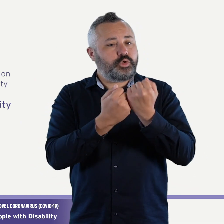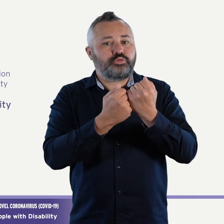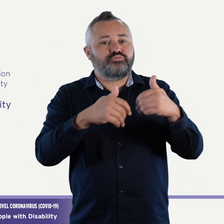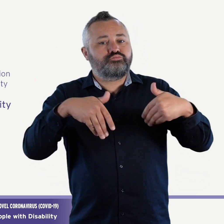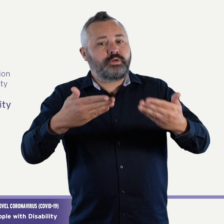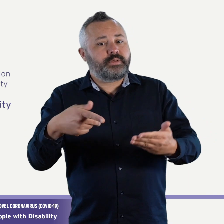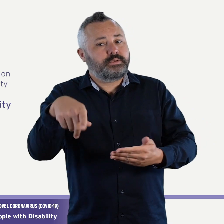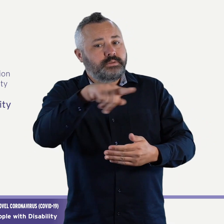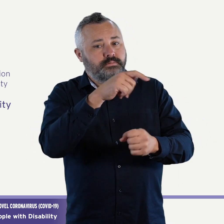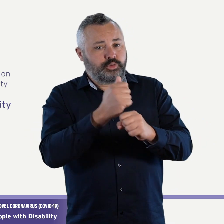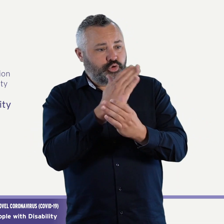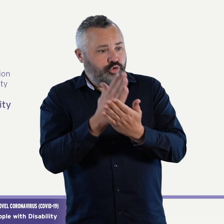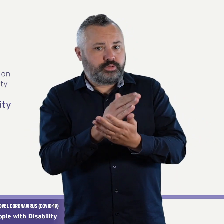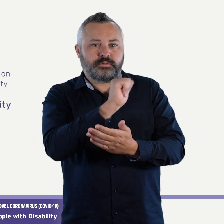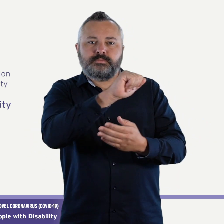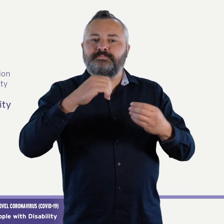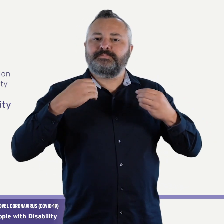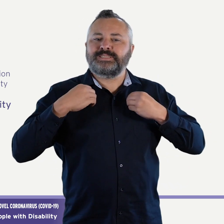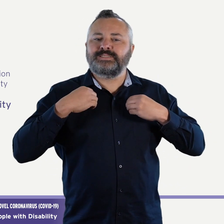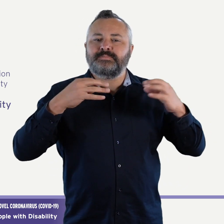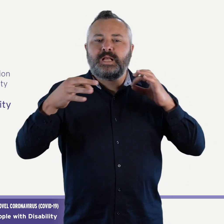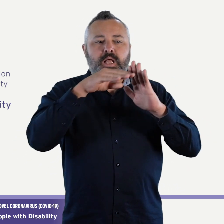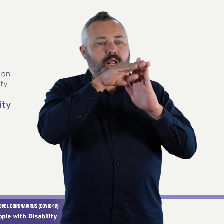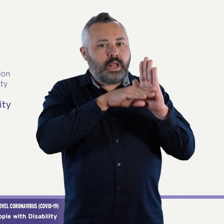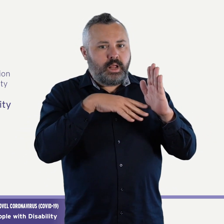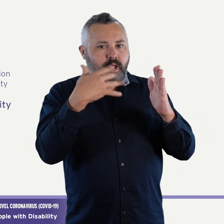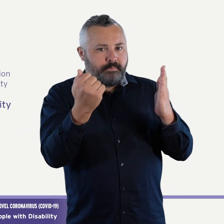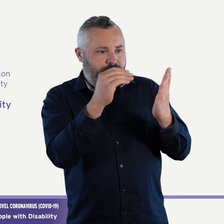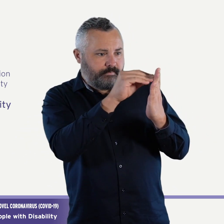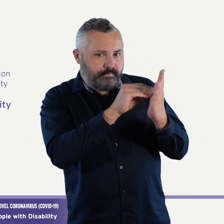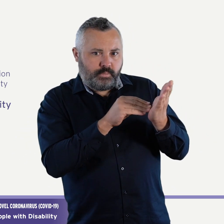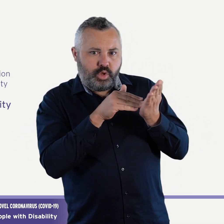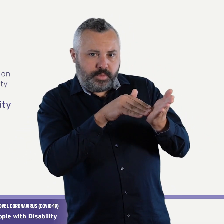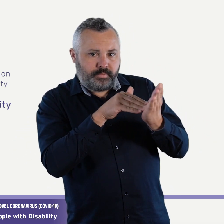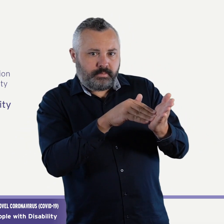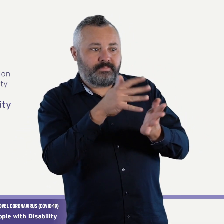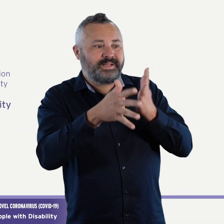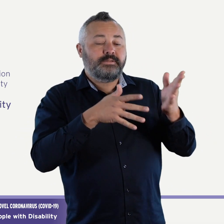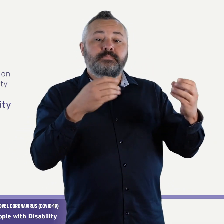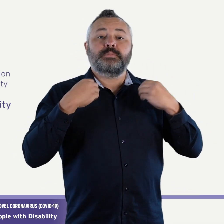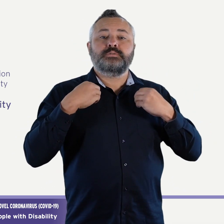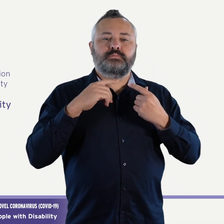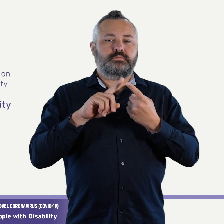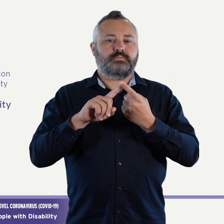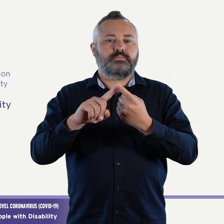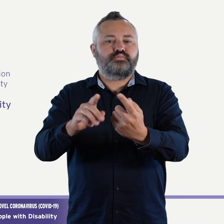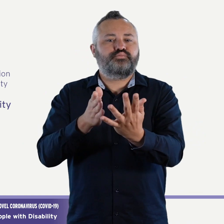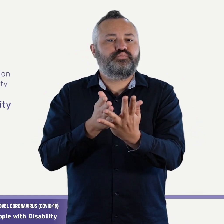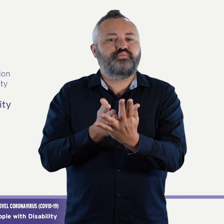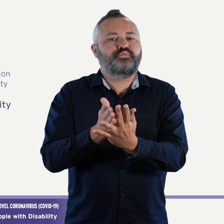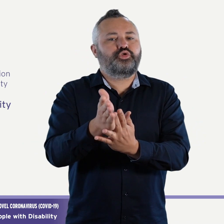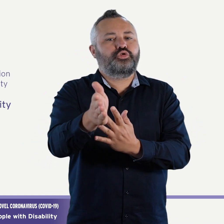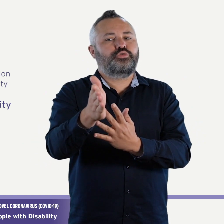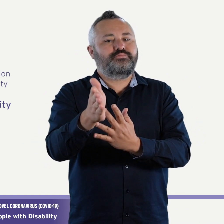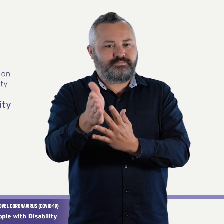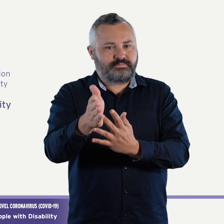Formal support providers deploy business continuity planning to preserve -